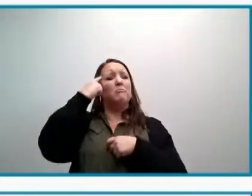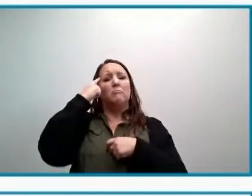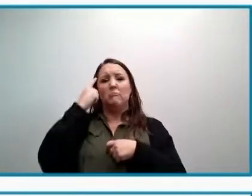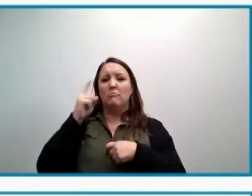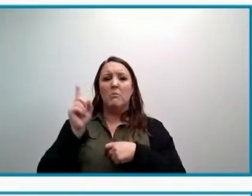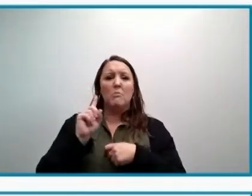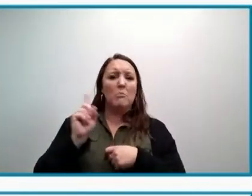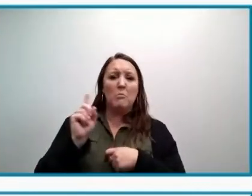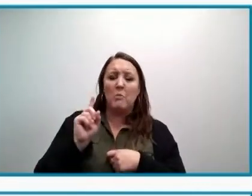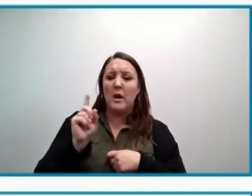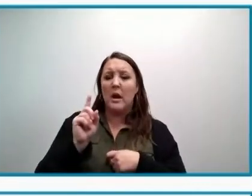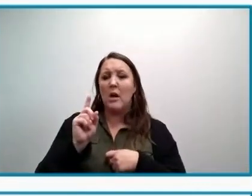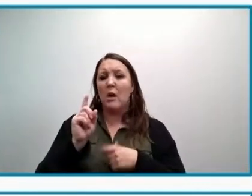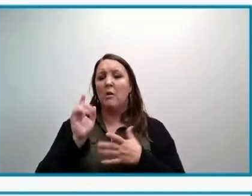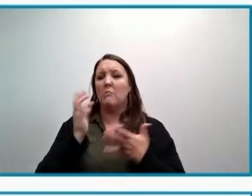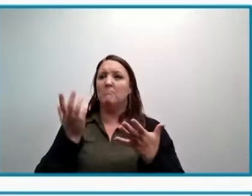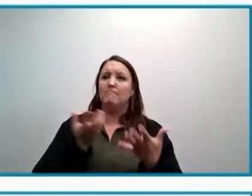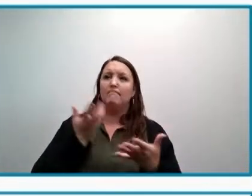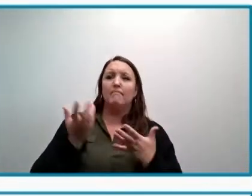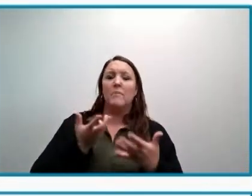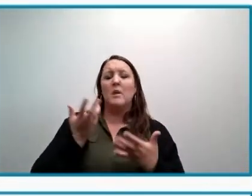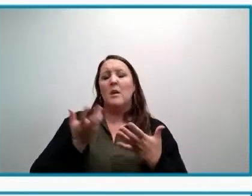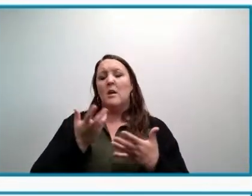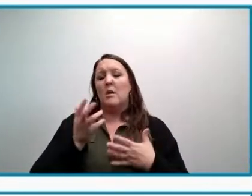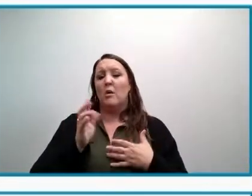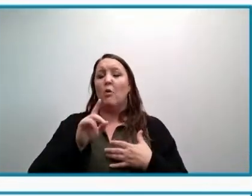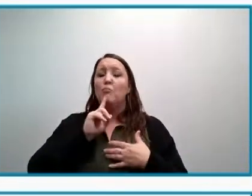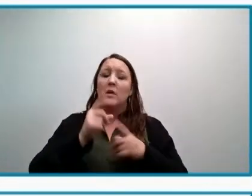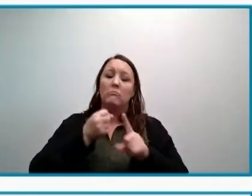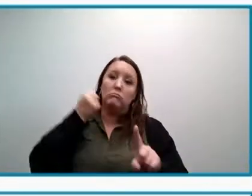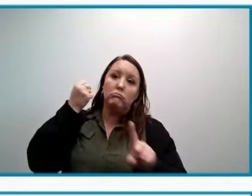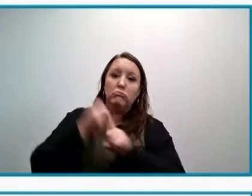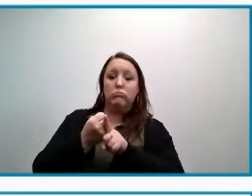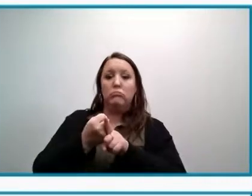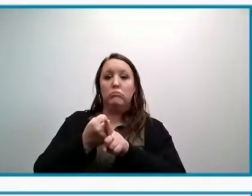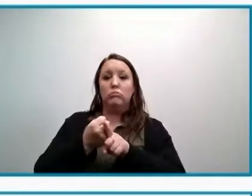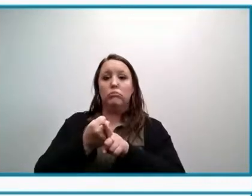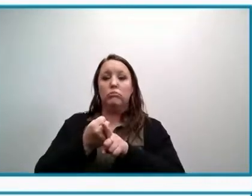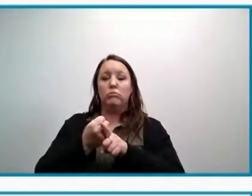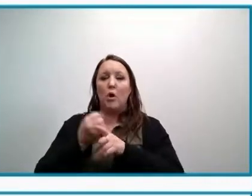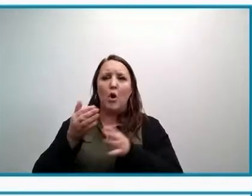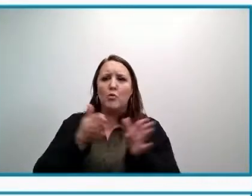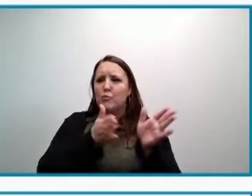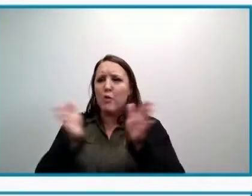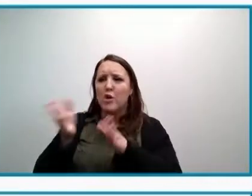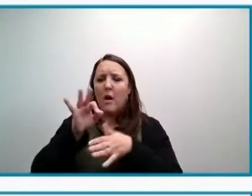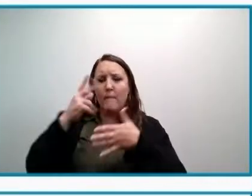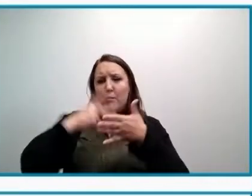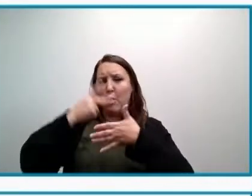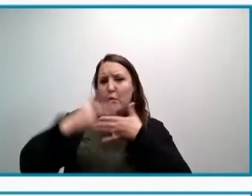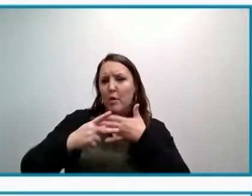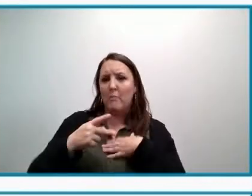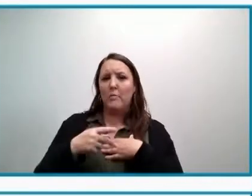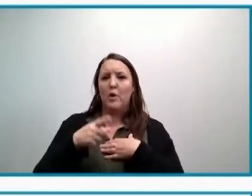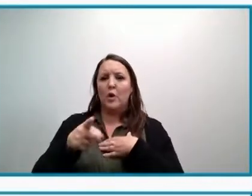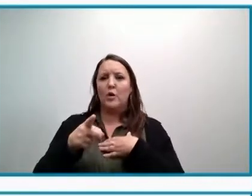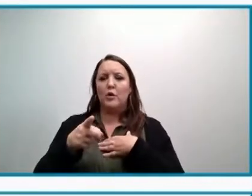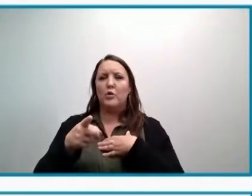that really had a major impact on the direction of programming? Or you shared something that you felt was a really new direction?